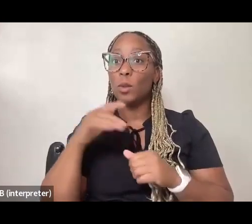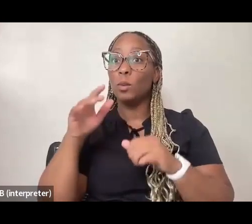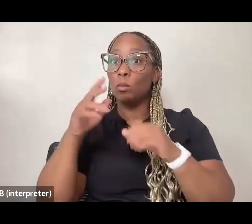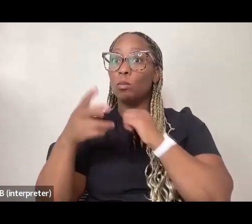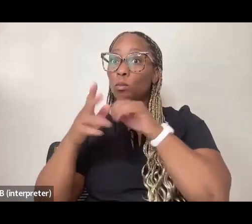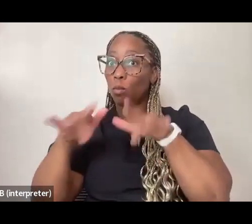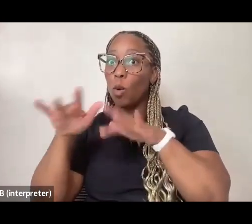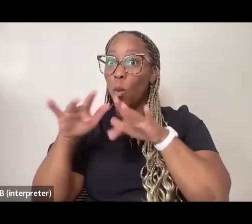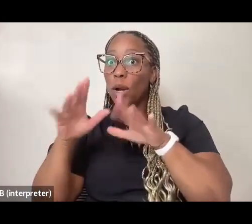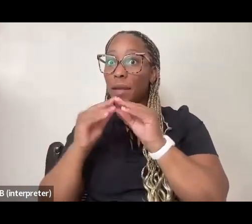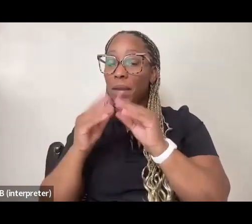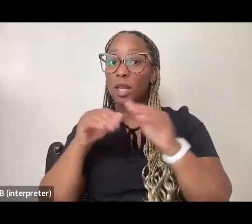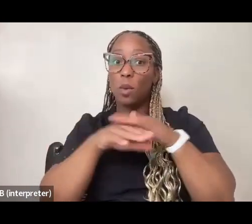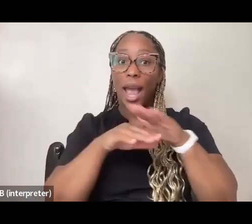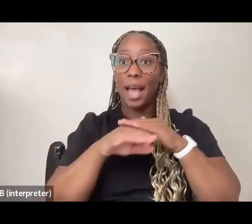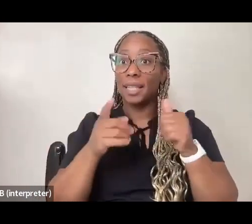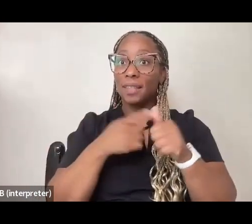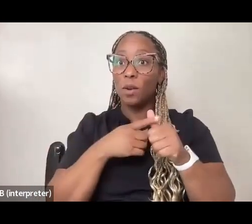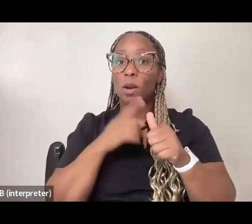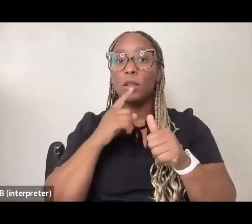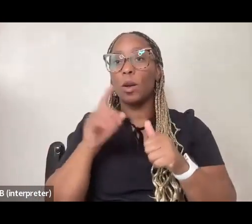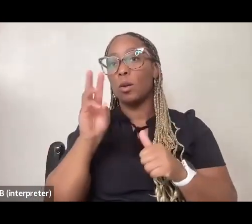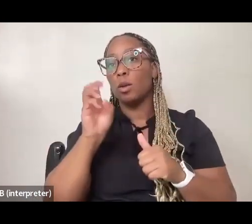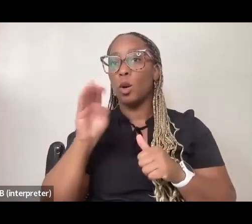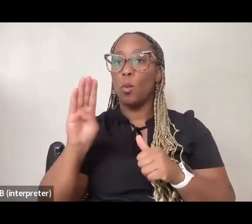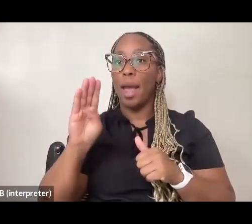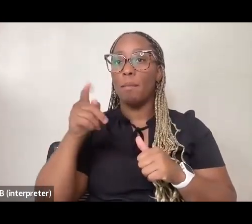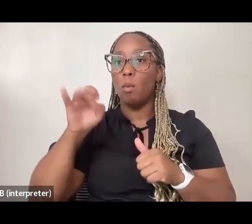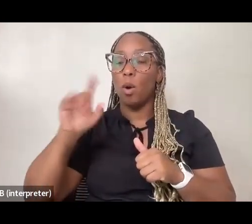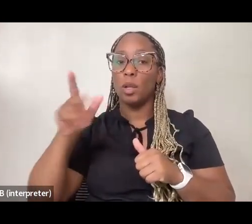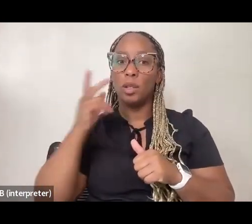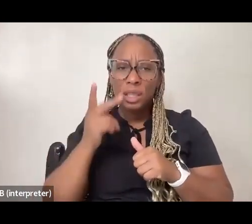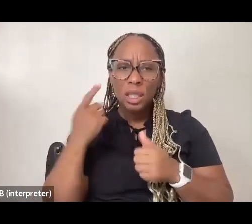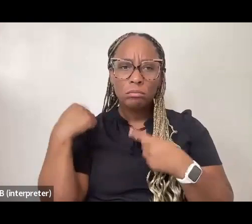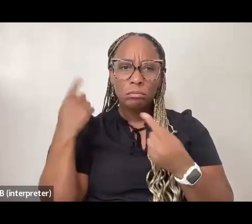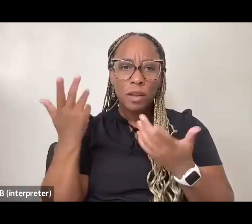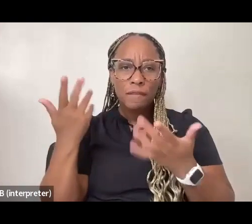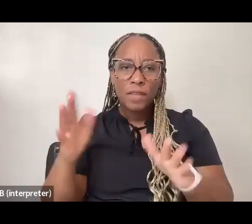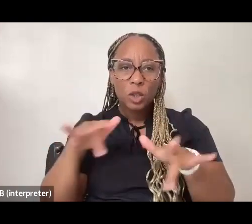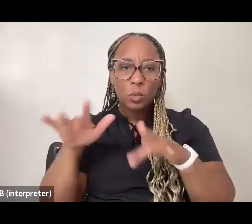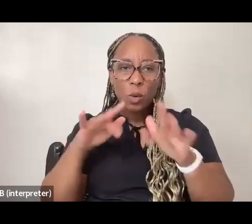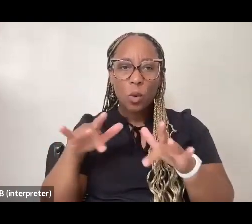meeting captions part -- by selecting the recording and